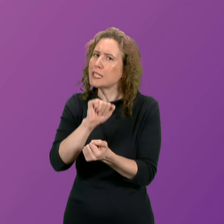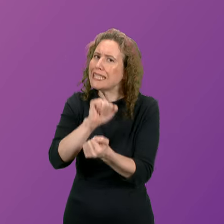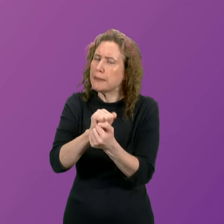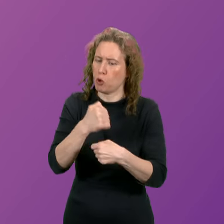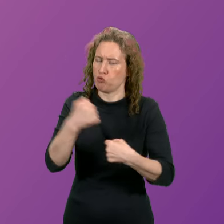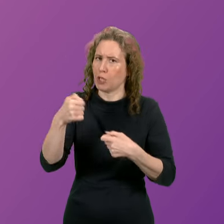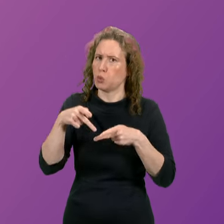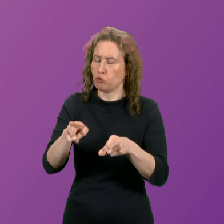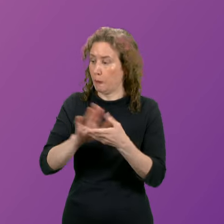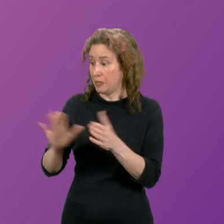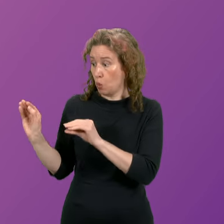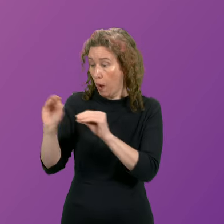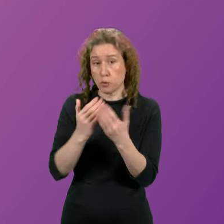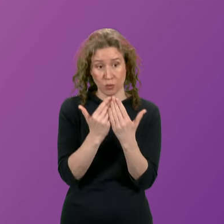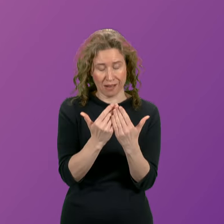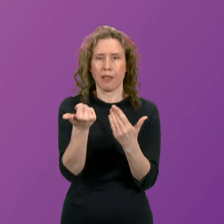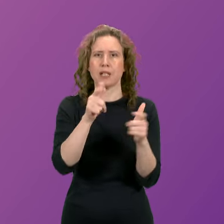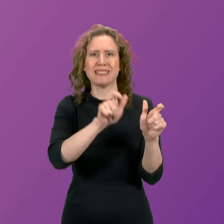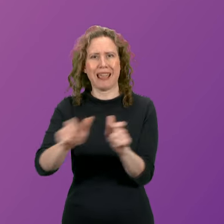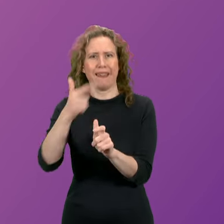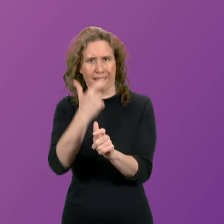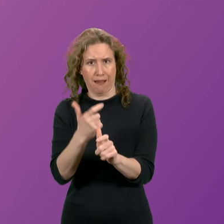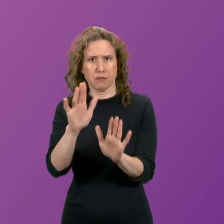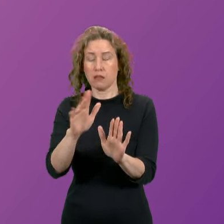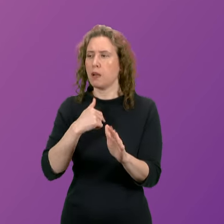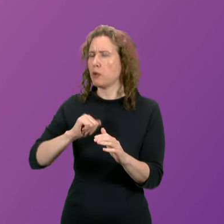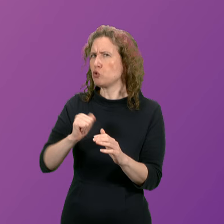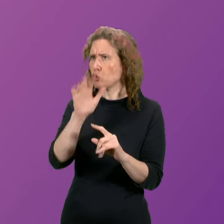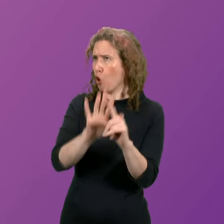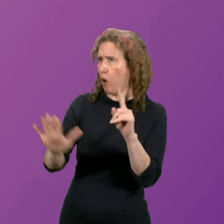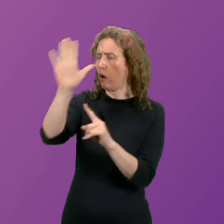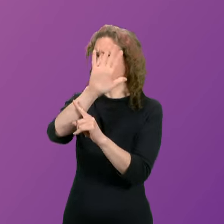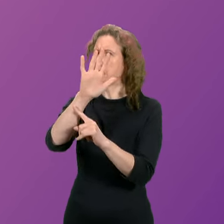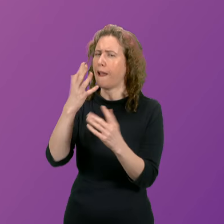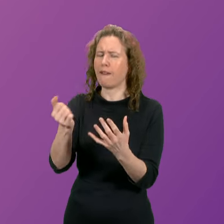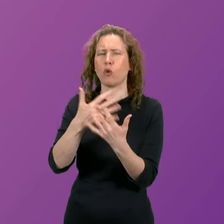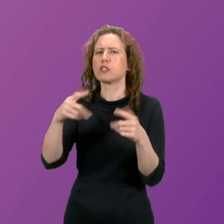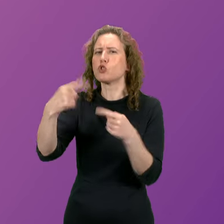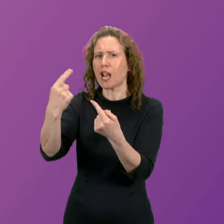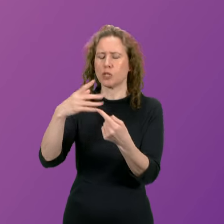form”. Scotland’s distinct demographic challenge means that it is crucial that we have the tools to